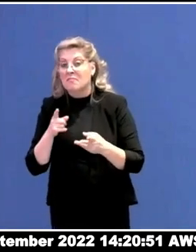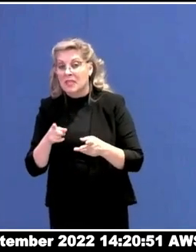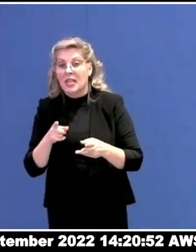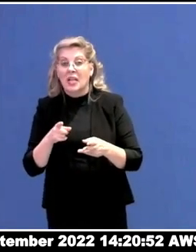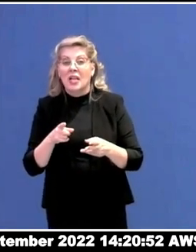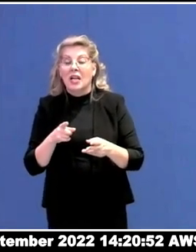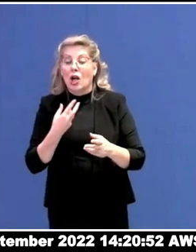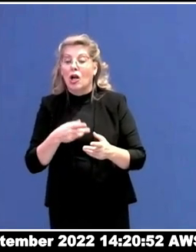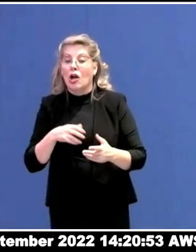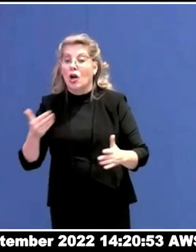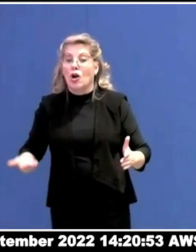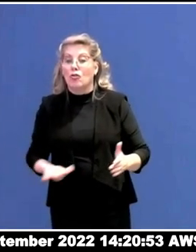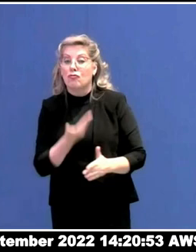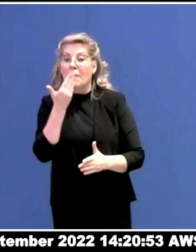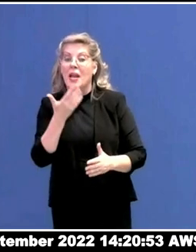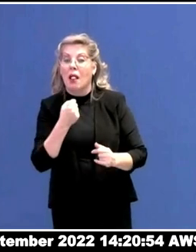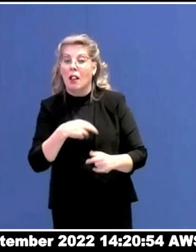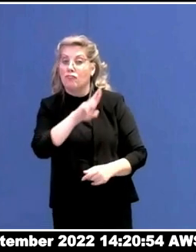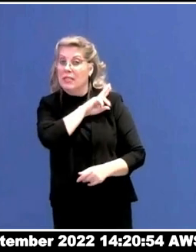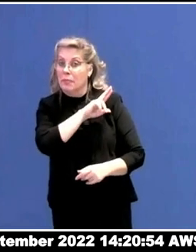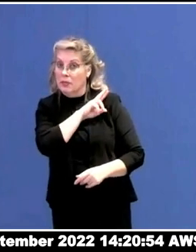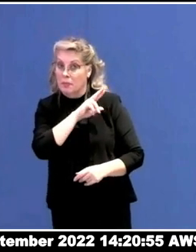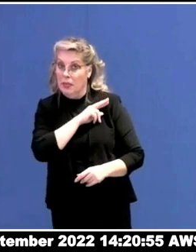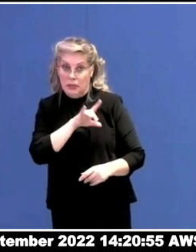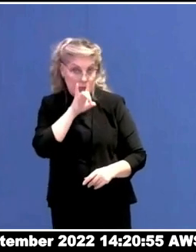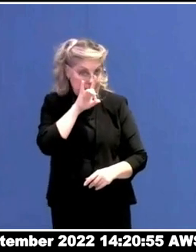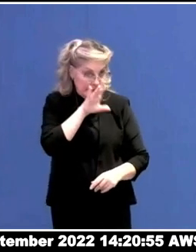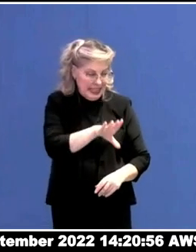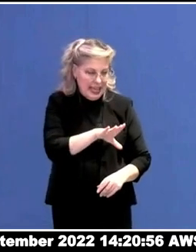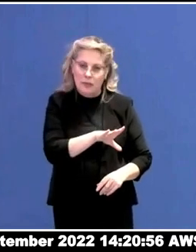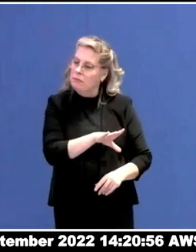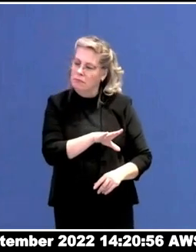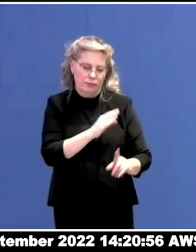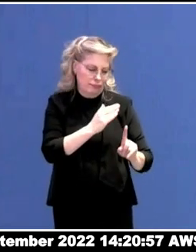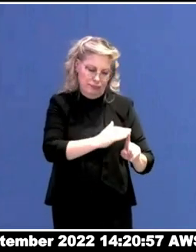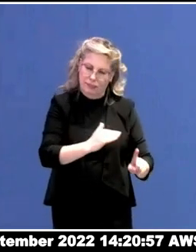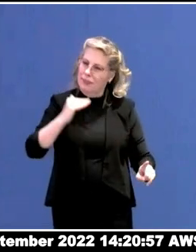responsibility from 10 to at least 14 years of age. On what basis do you make that recommendation?